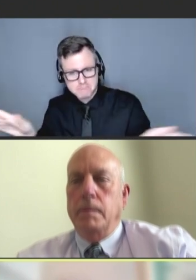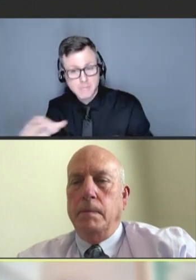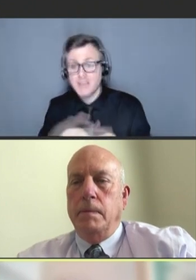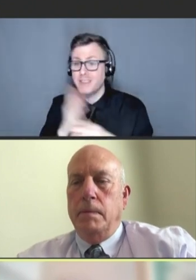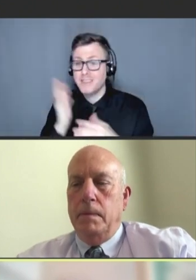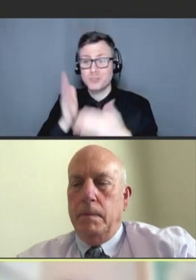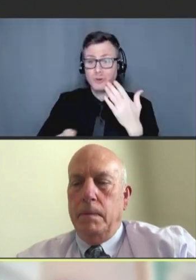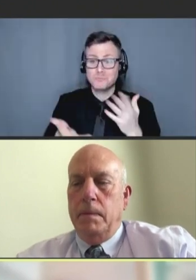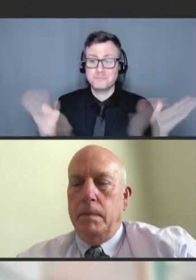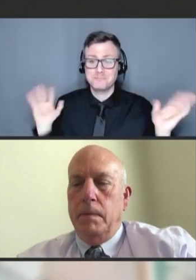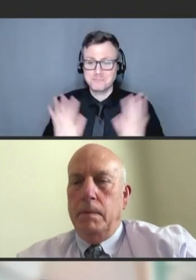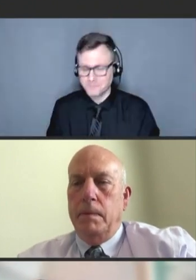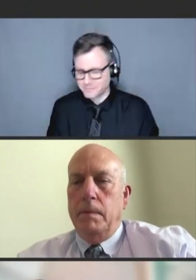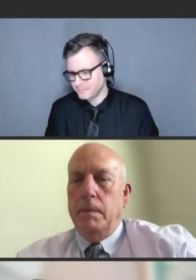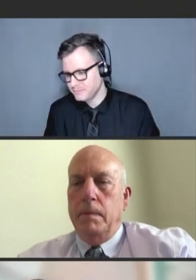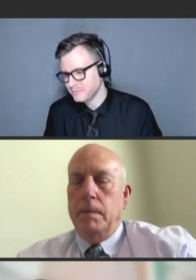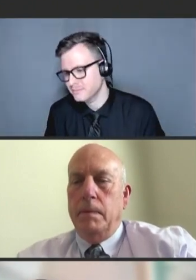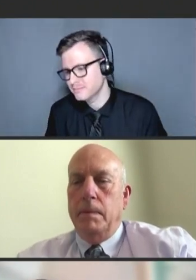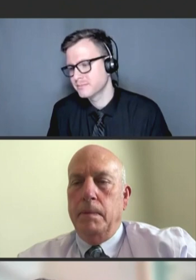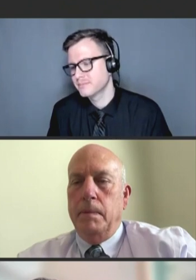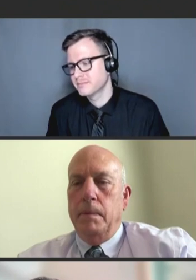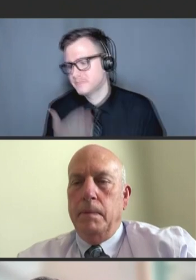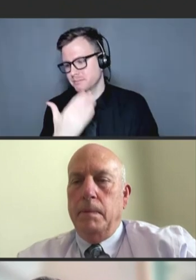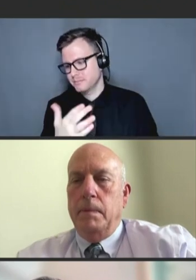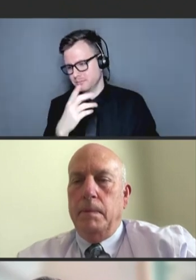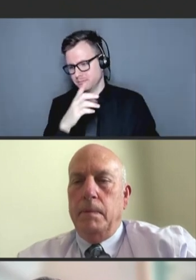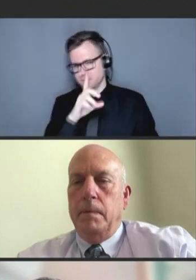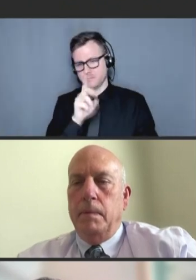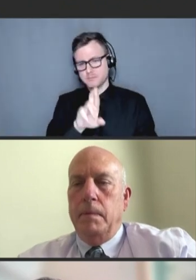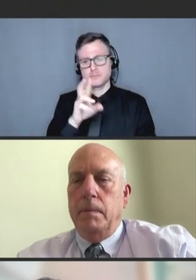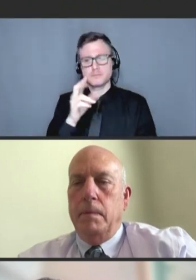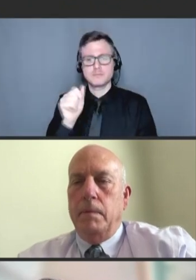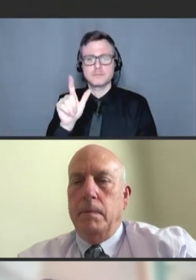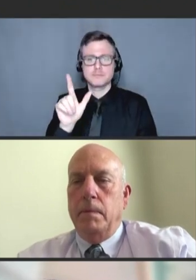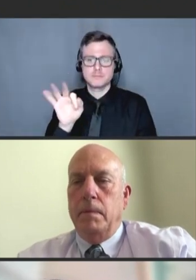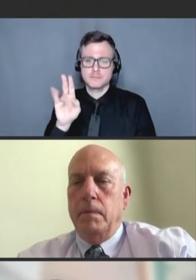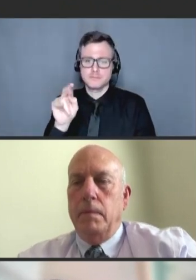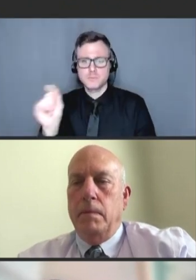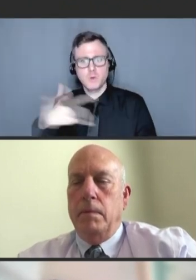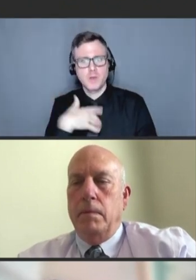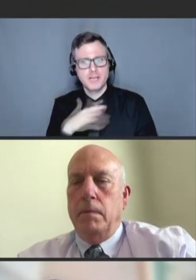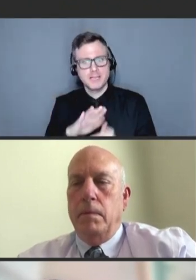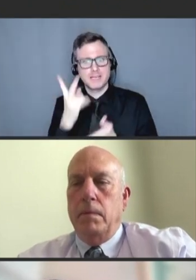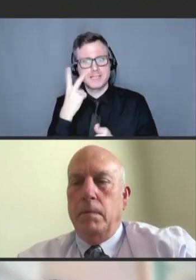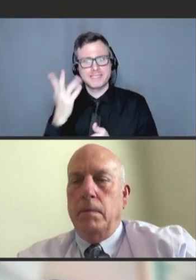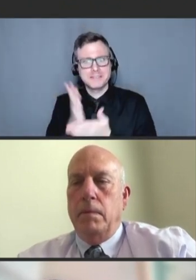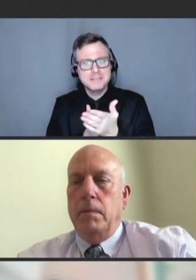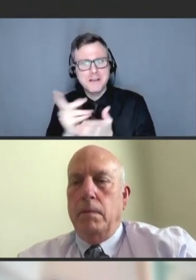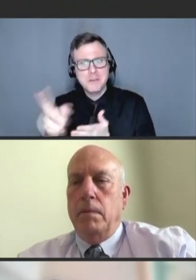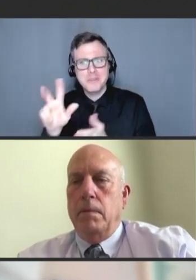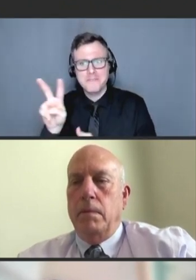Robert Hopkins: Thank you, Dr. Califano. I have to say anecdotally, it's really been nice to see some of those VA vaccines coming